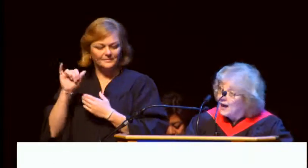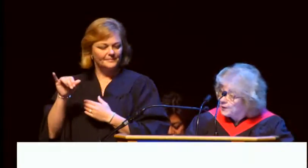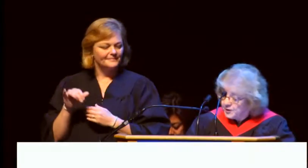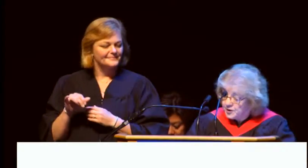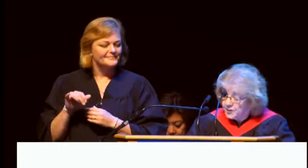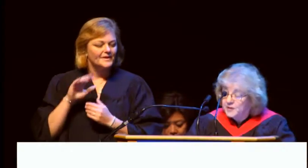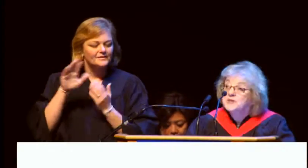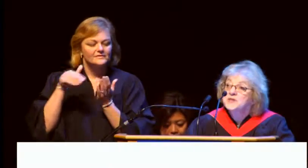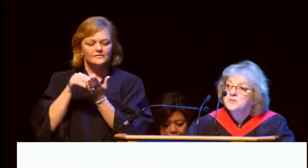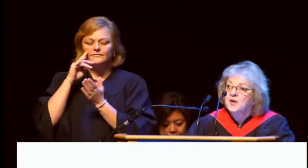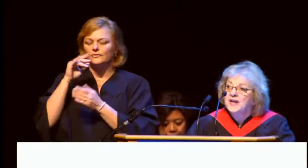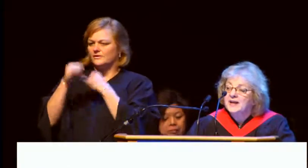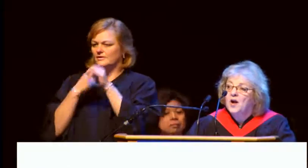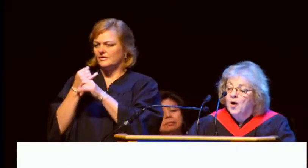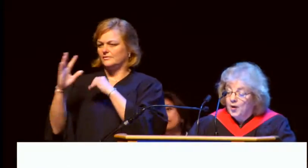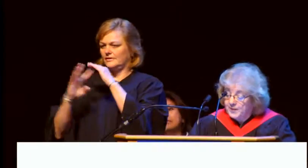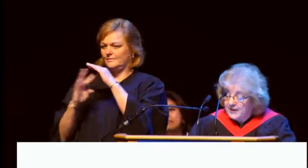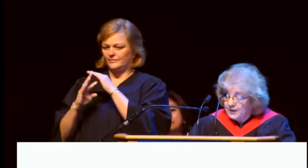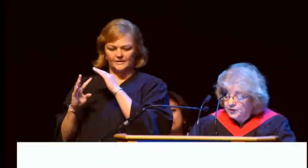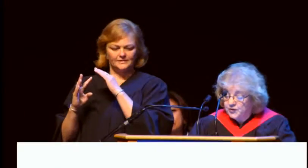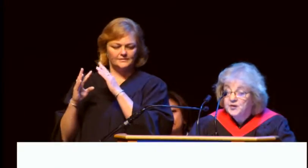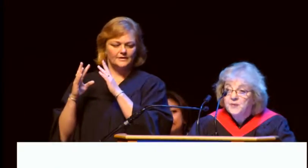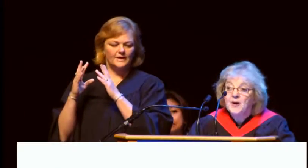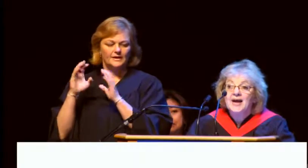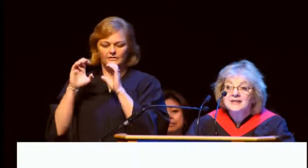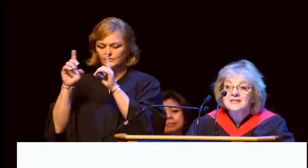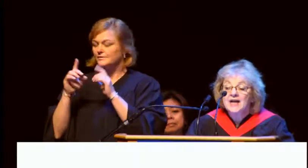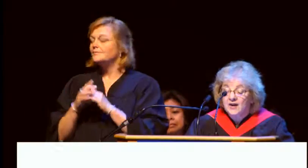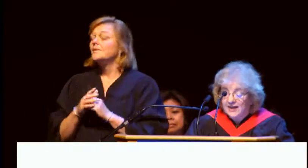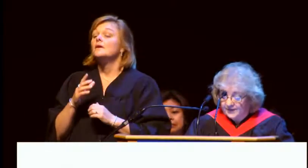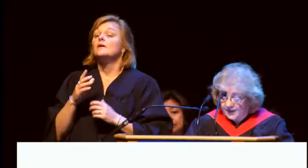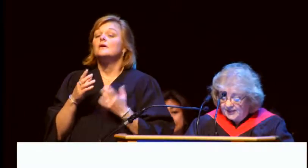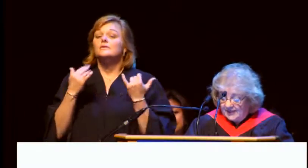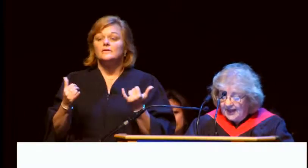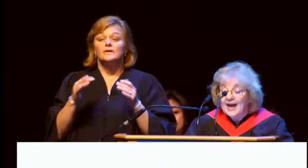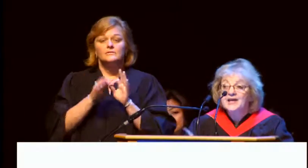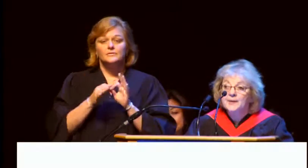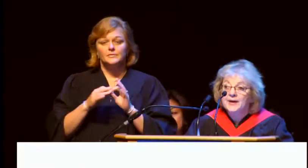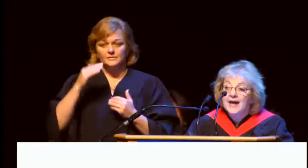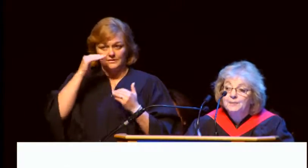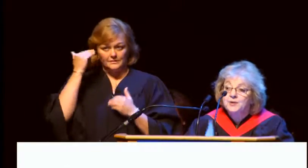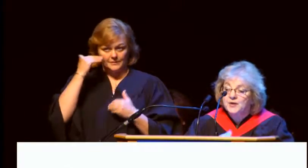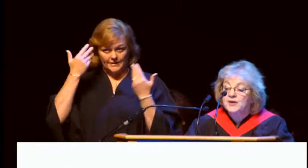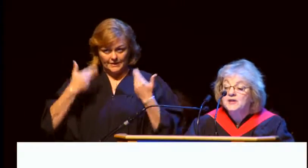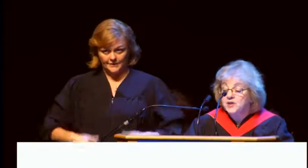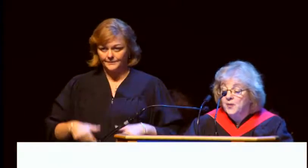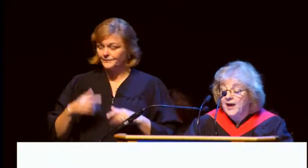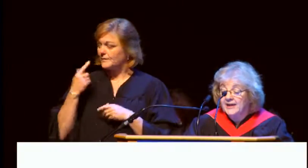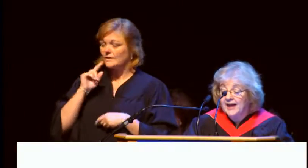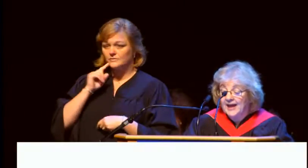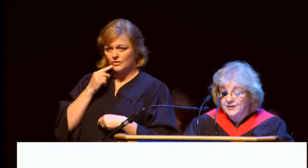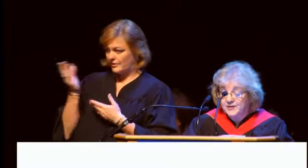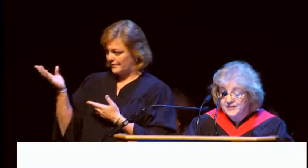OUR INTERPRETERS THIS MORNING ARE MONIQUE LEDREW AND TARA EVERETT AND OUR CAPTIONER IS JOANNE ANDERSON.